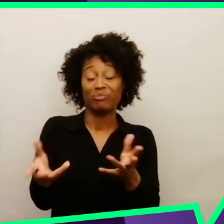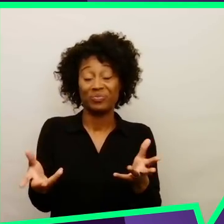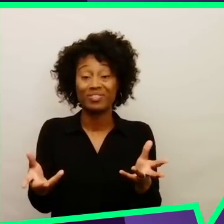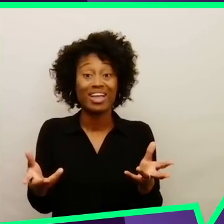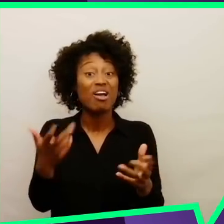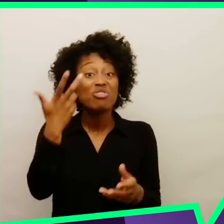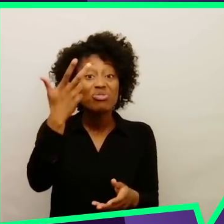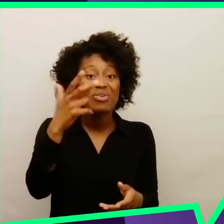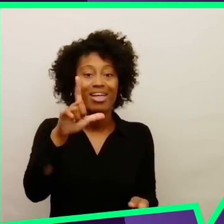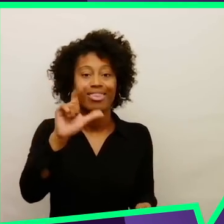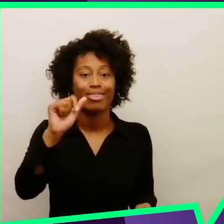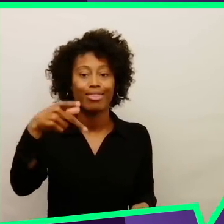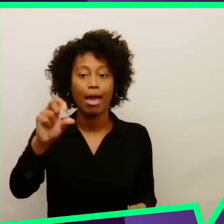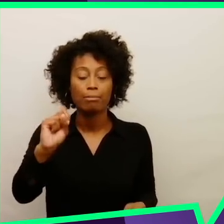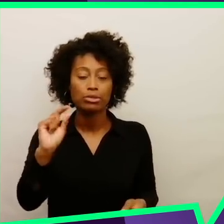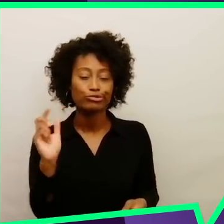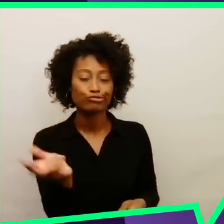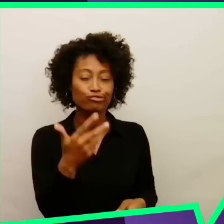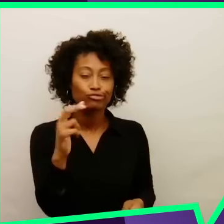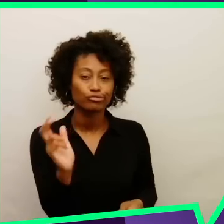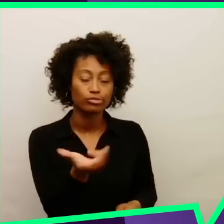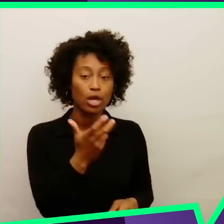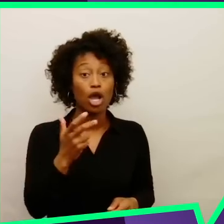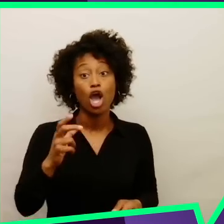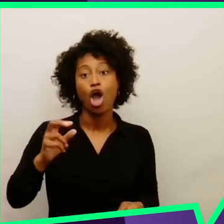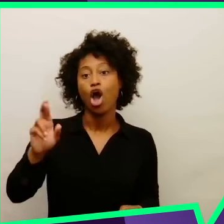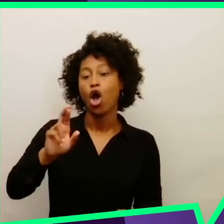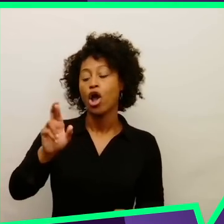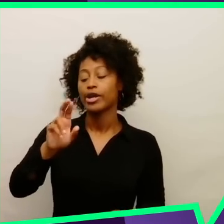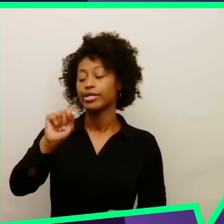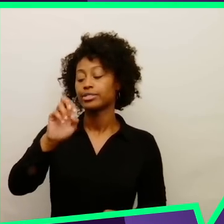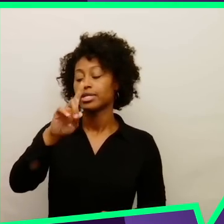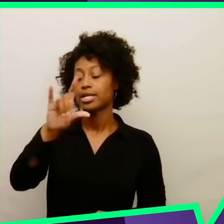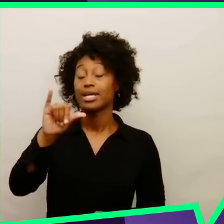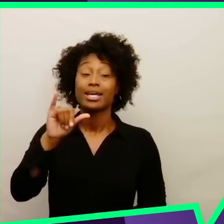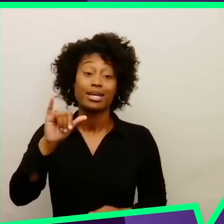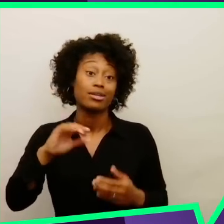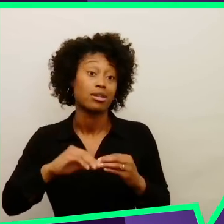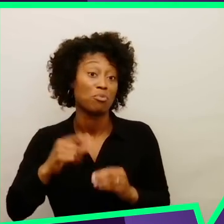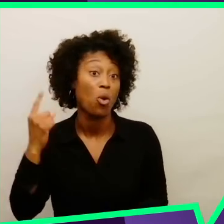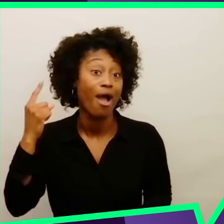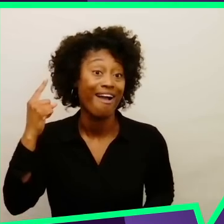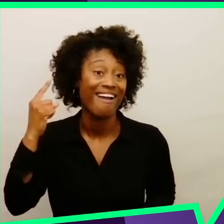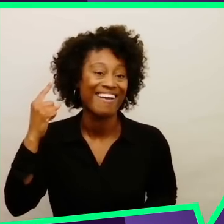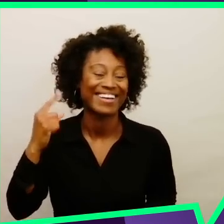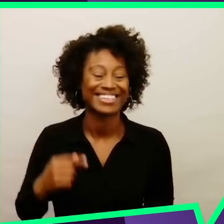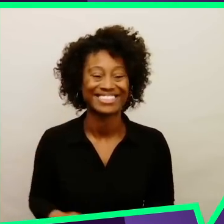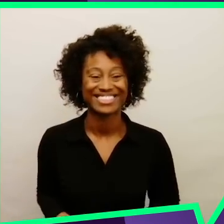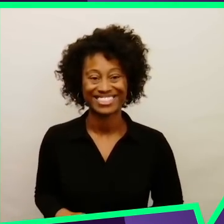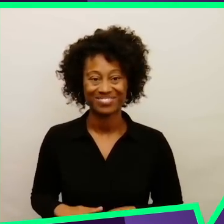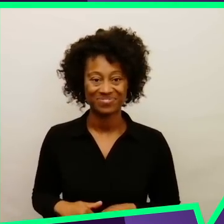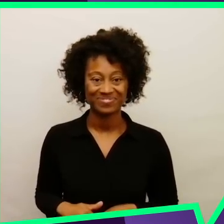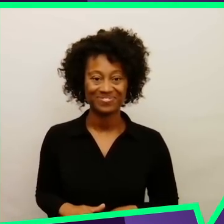We're three laps in, everybody. RTeddy coming in hot at number 1.